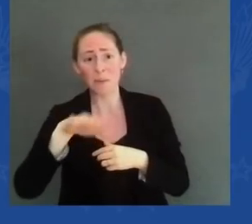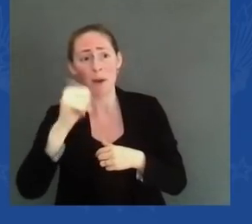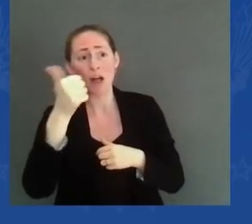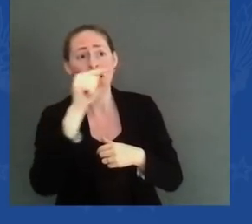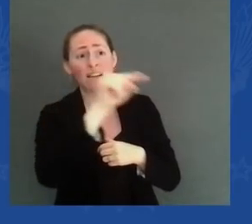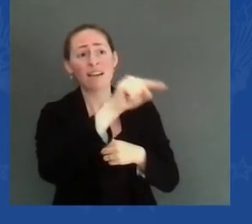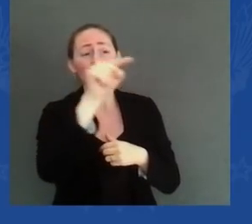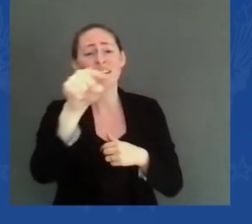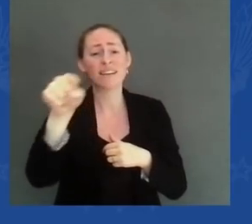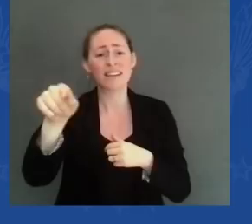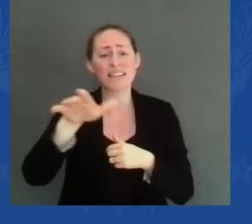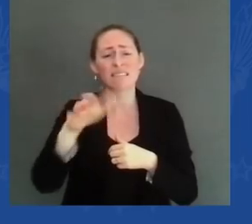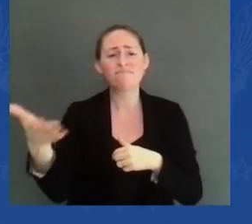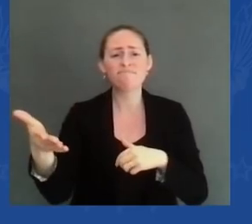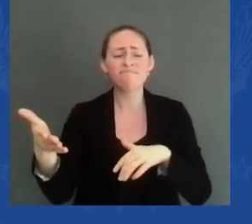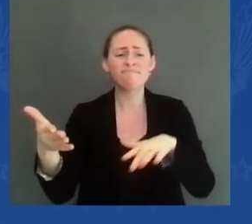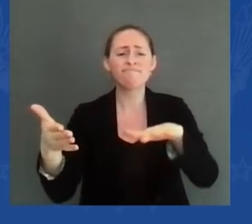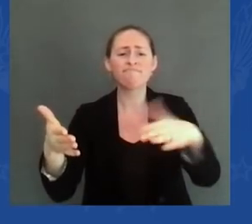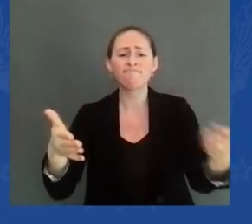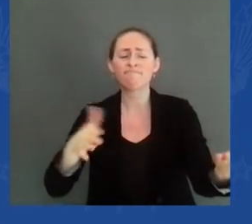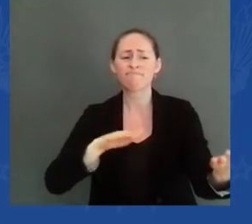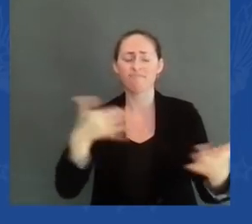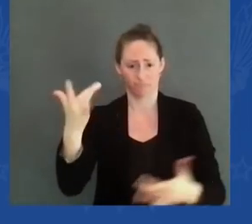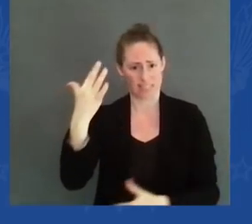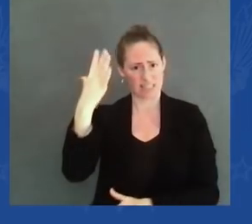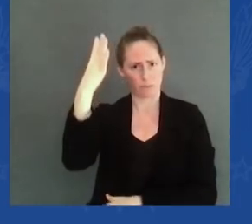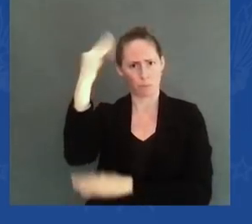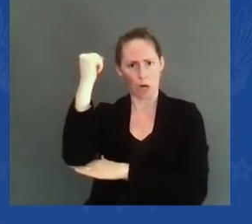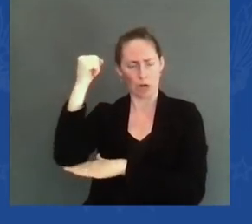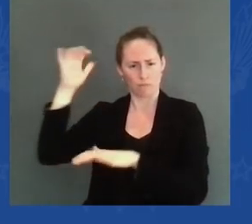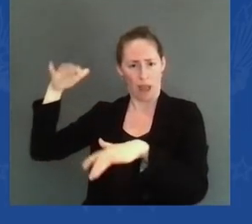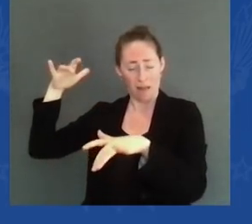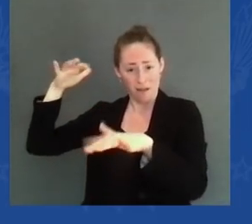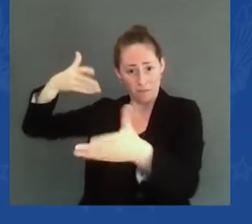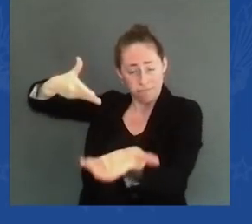People trapped in their own homes, in a matter of minutes,